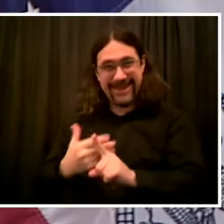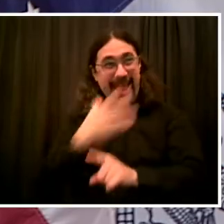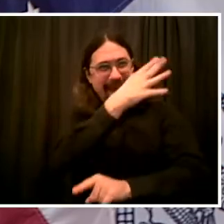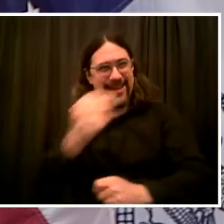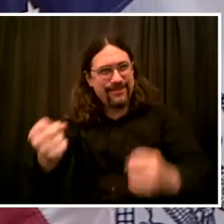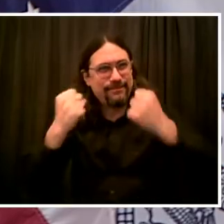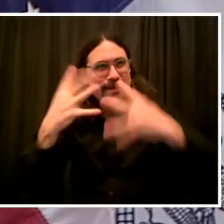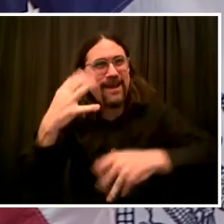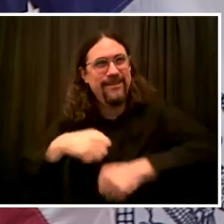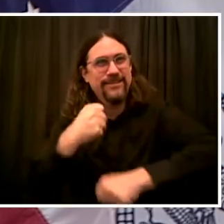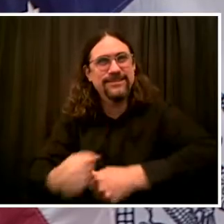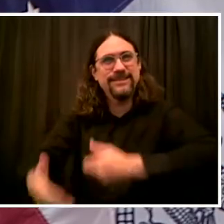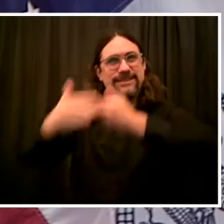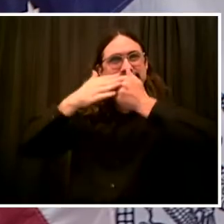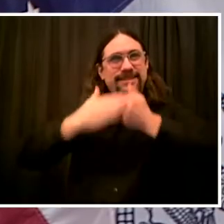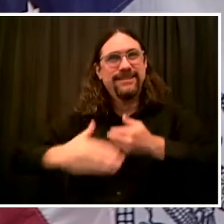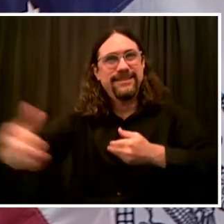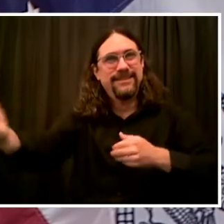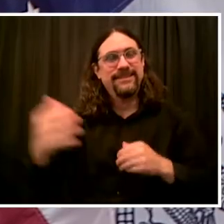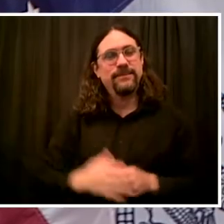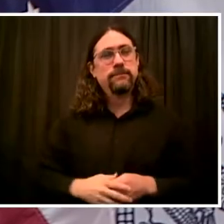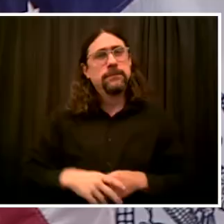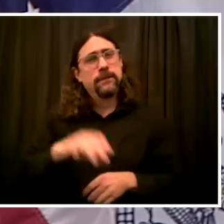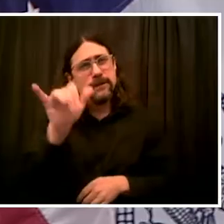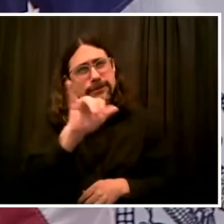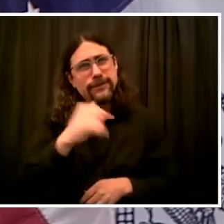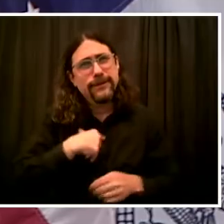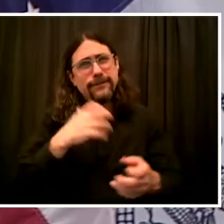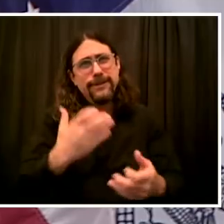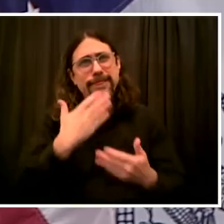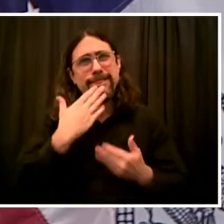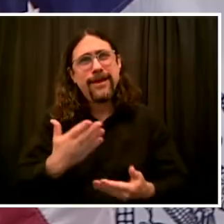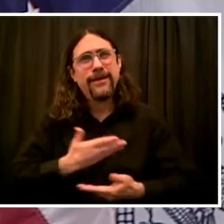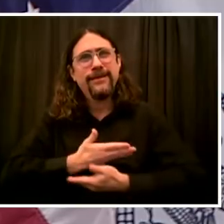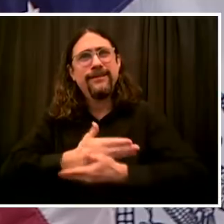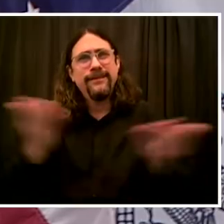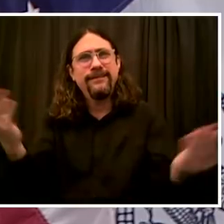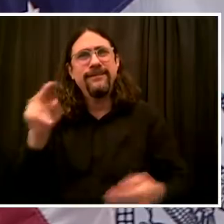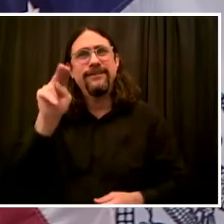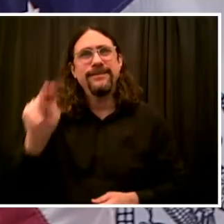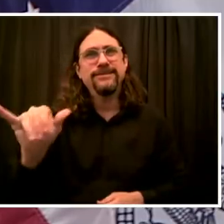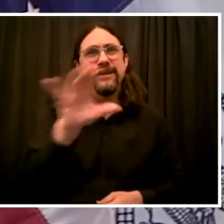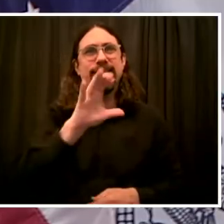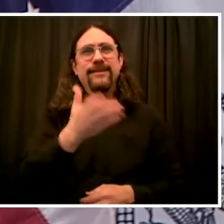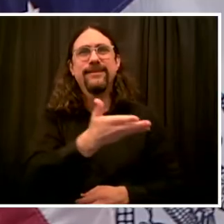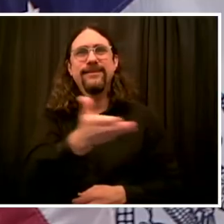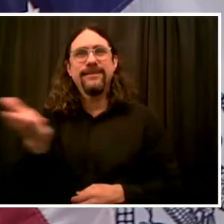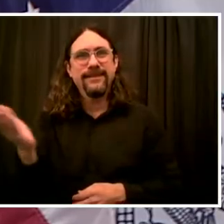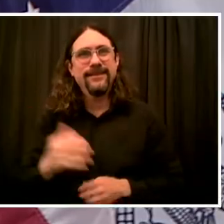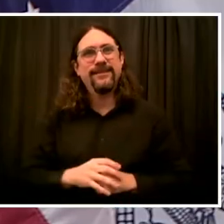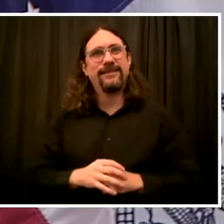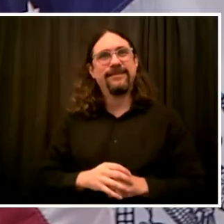YOU THIS YEAR AND MANY YEARS AHEAD.